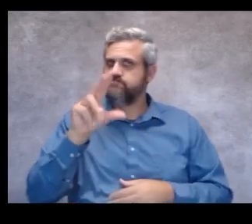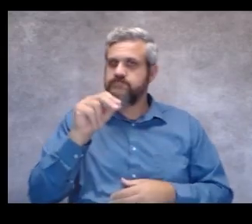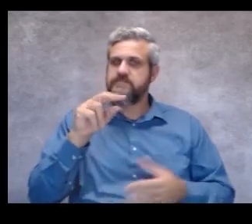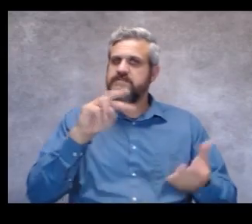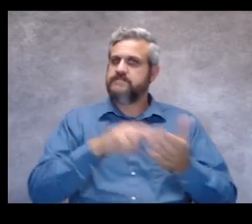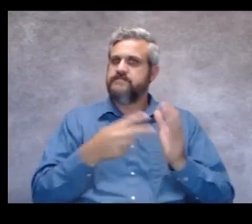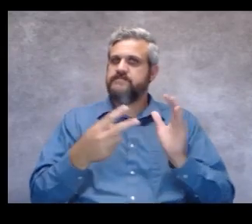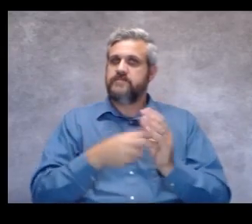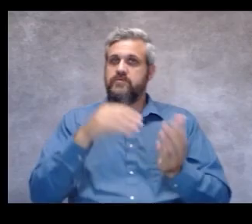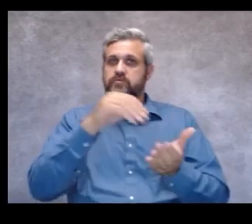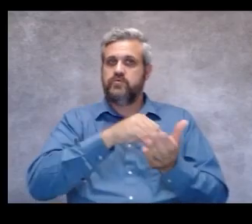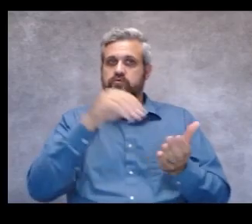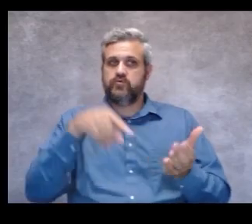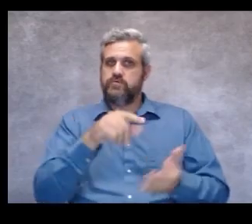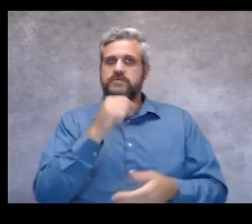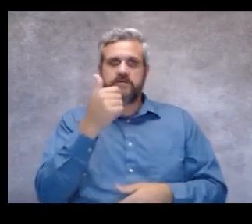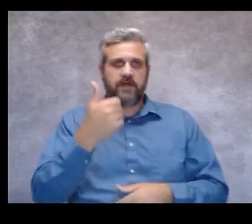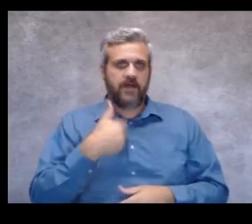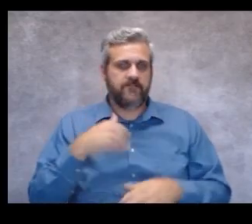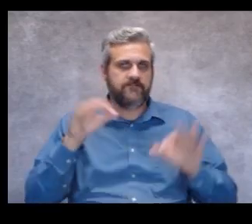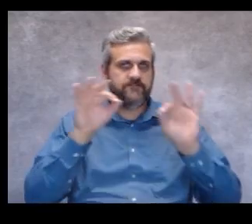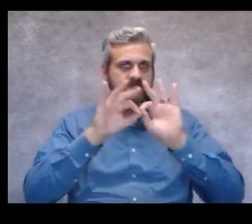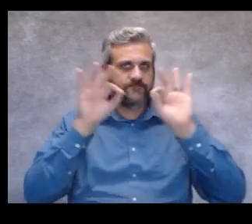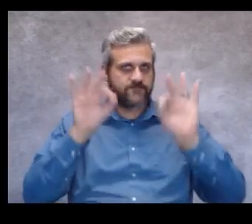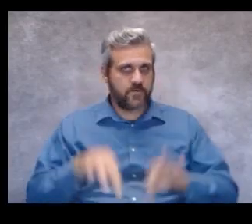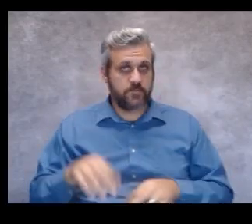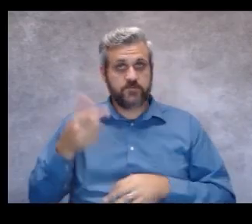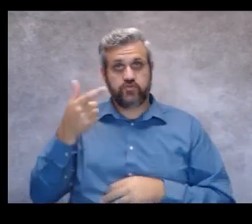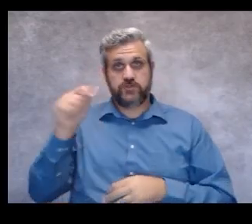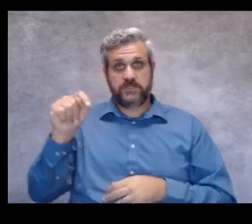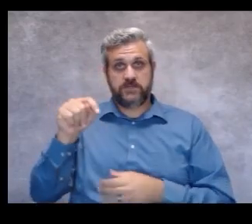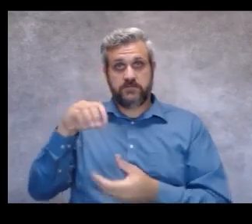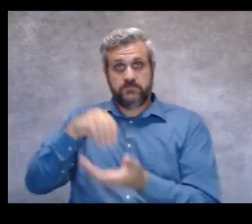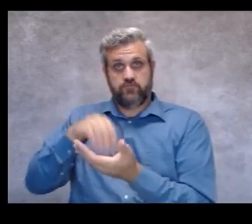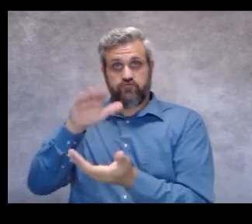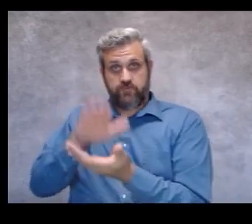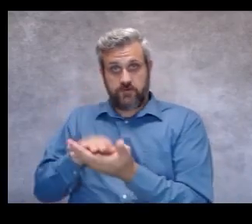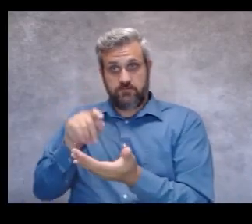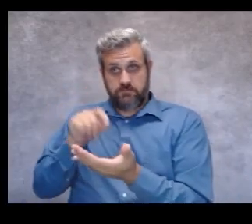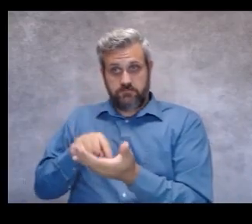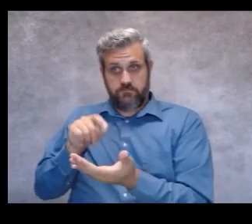That means the student does not have forms. The GT record is imported through